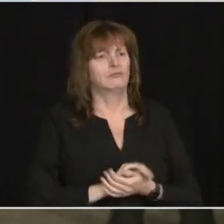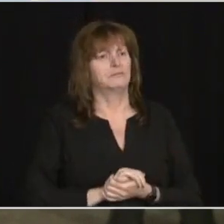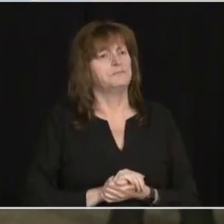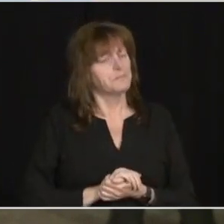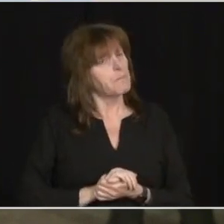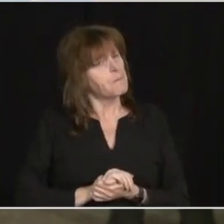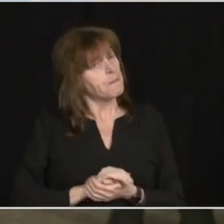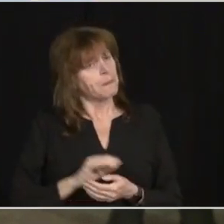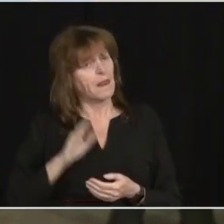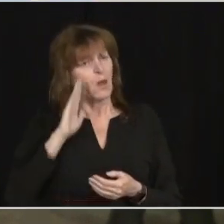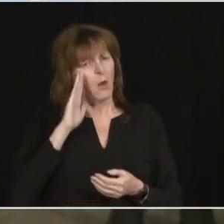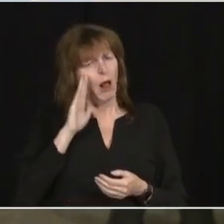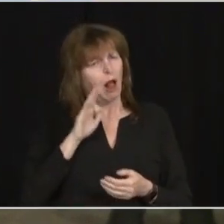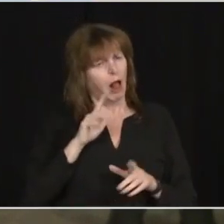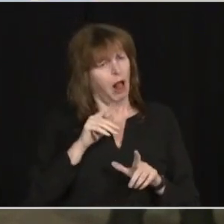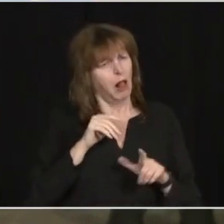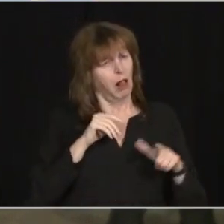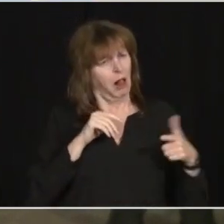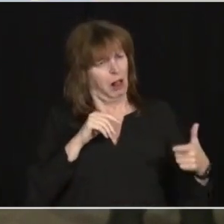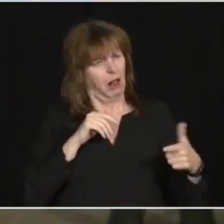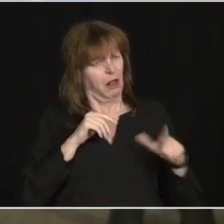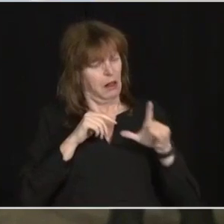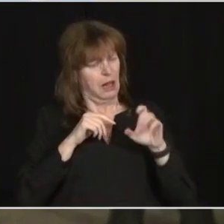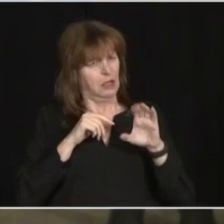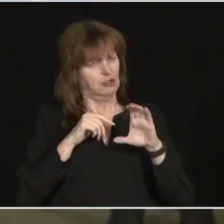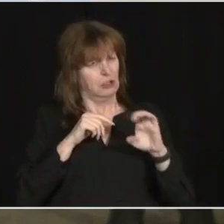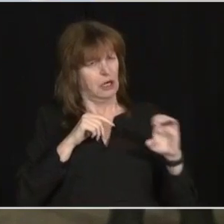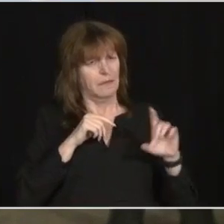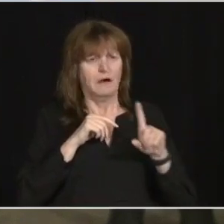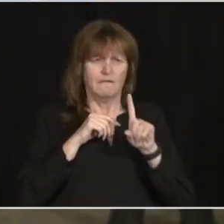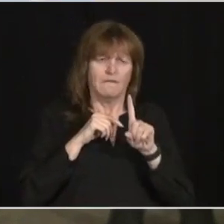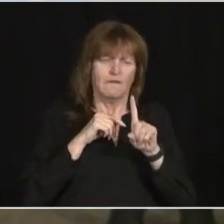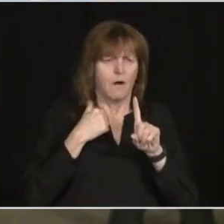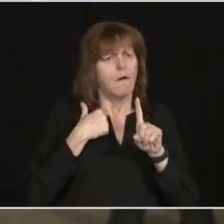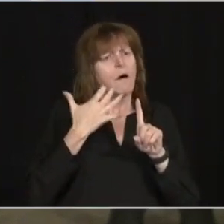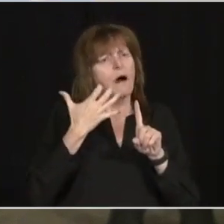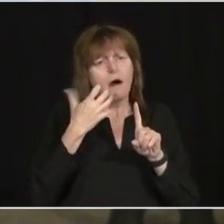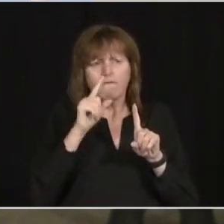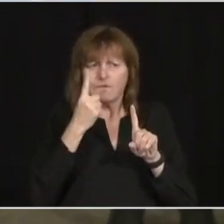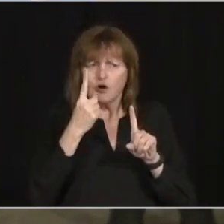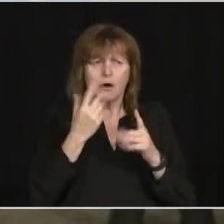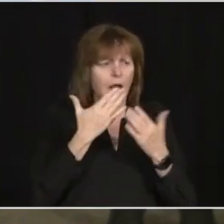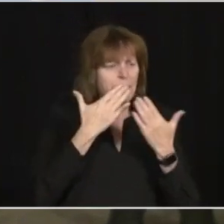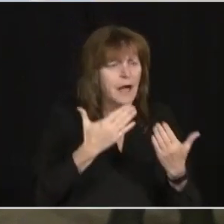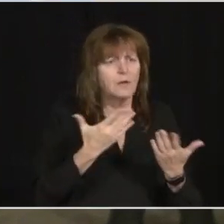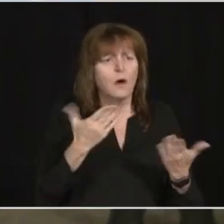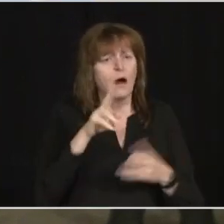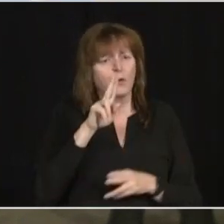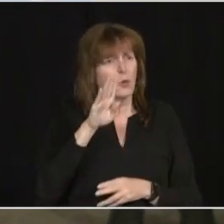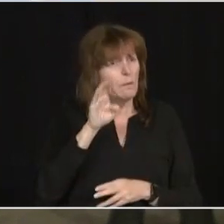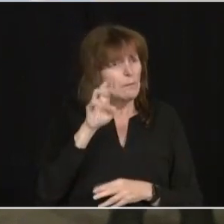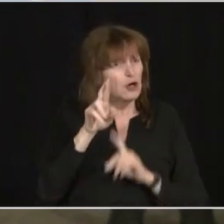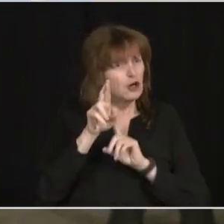Lecce, I want to personally thank Uber, they're providing $6 million to sick